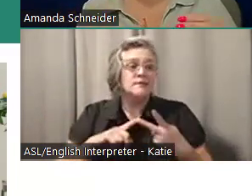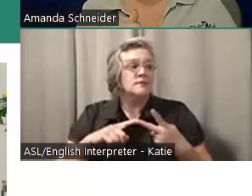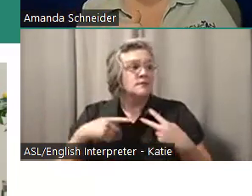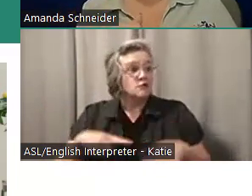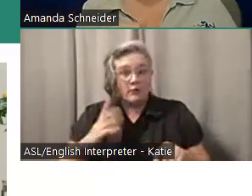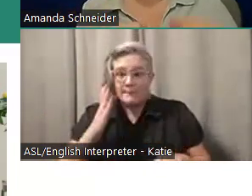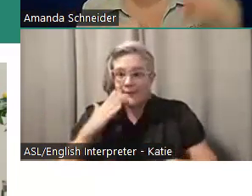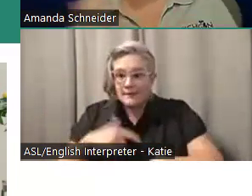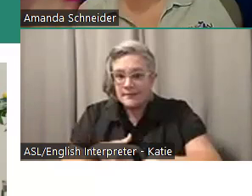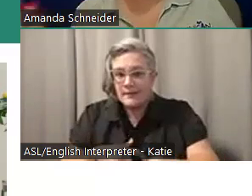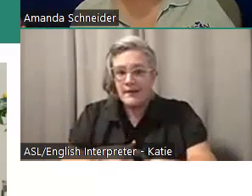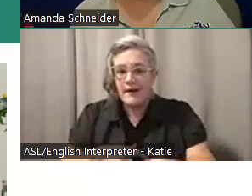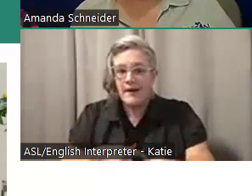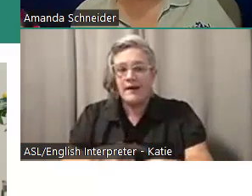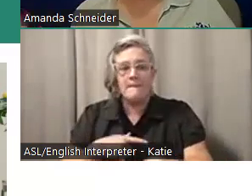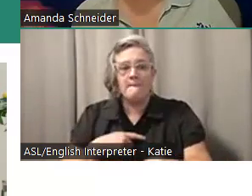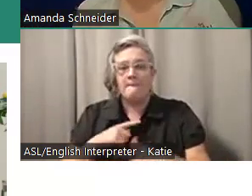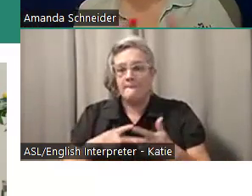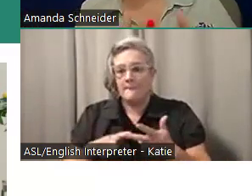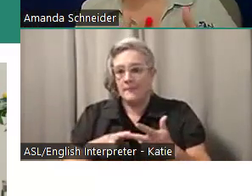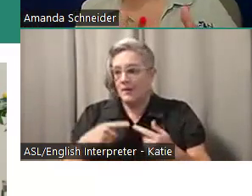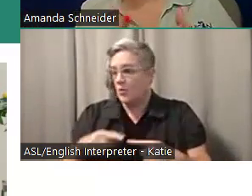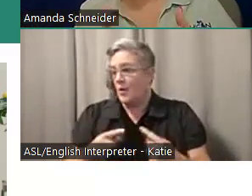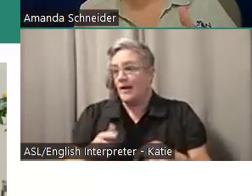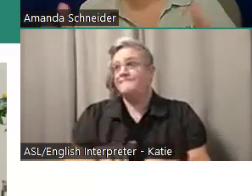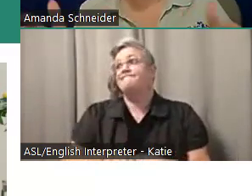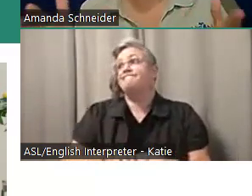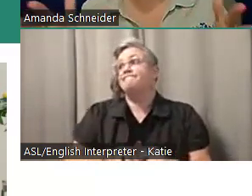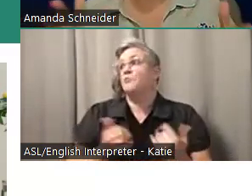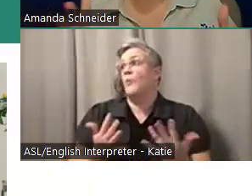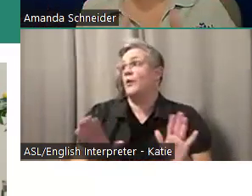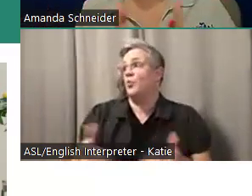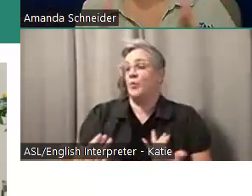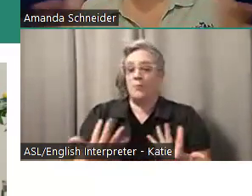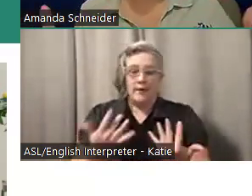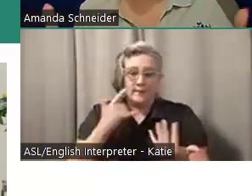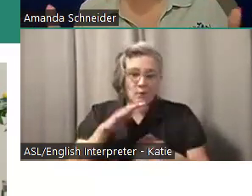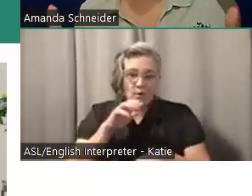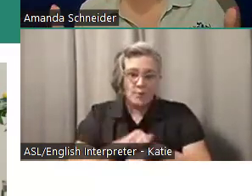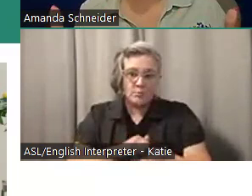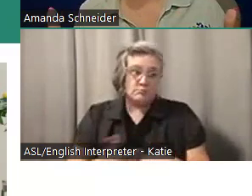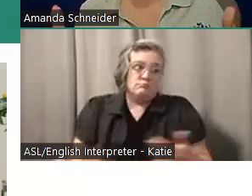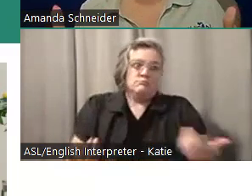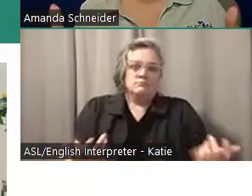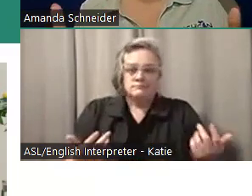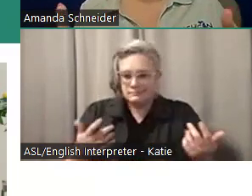Or, um, it could be why you're waiting for an appointment. So, thinking about when works for them.